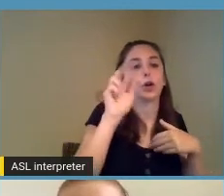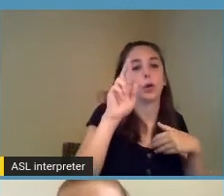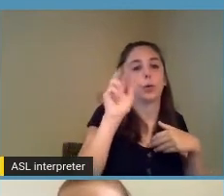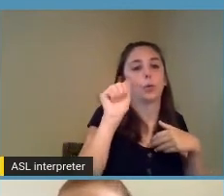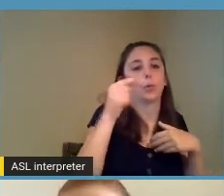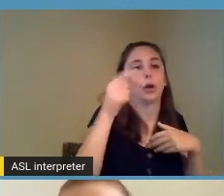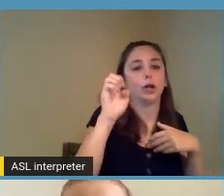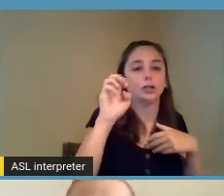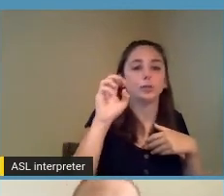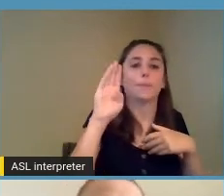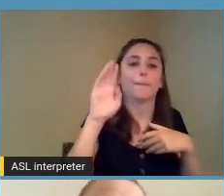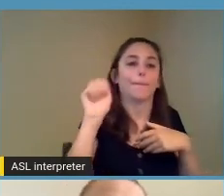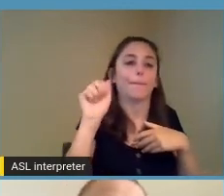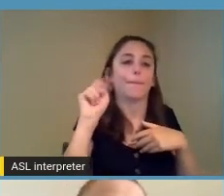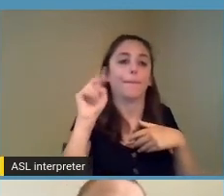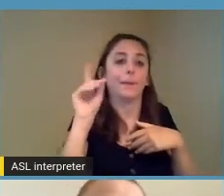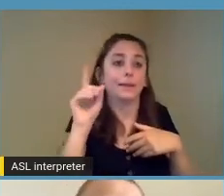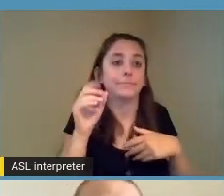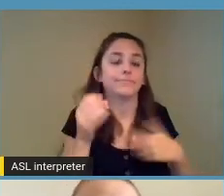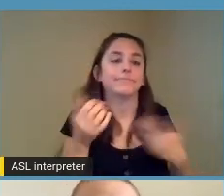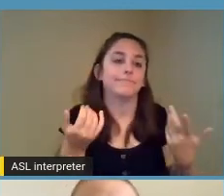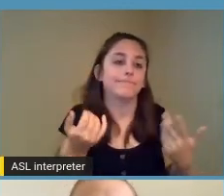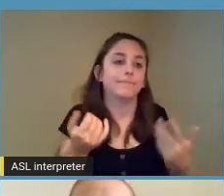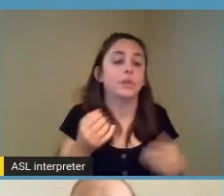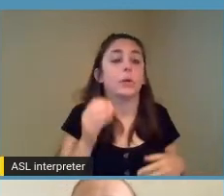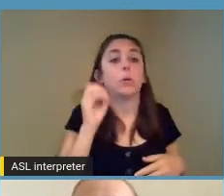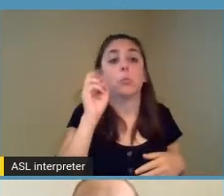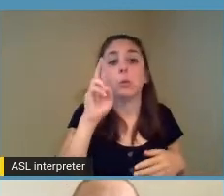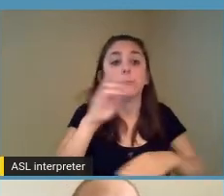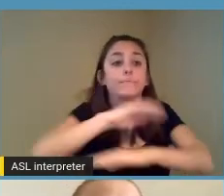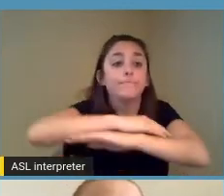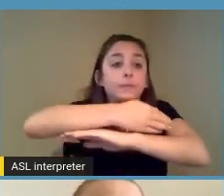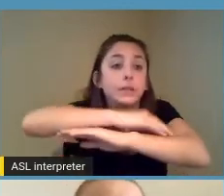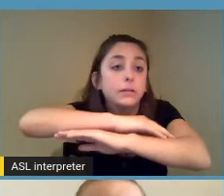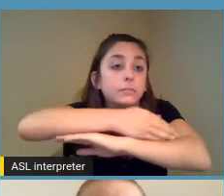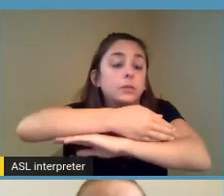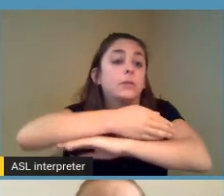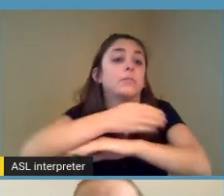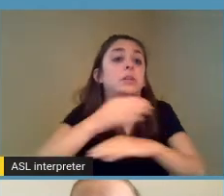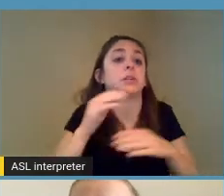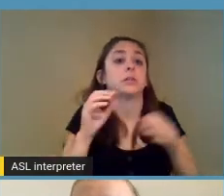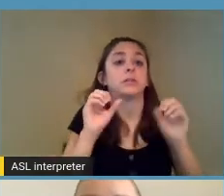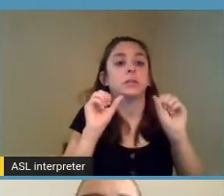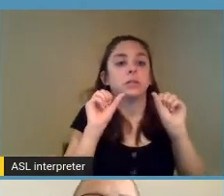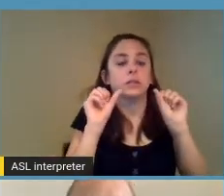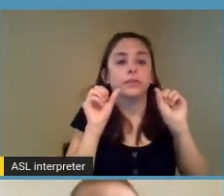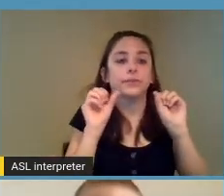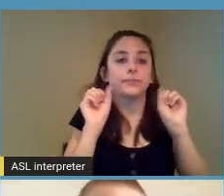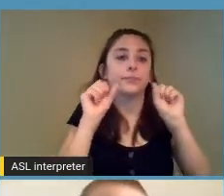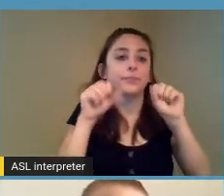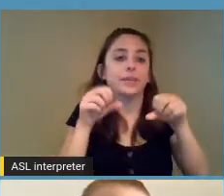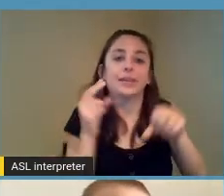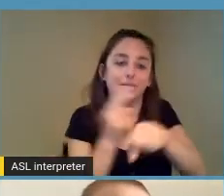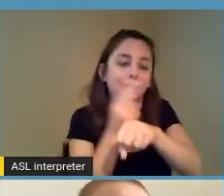a desktop or a laptop, you can use GarageBand. You can see it is a little sleeker in look.